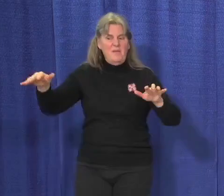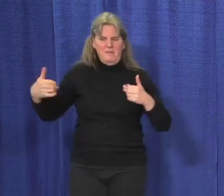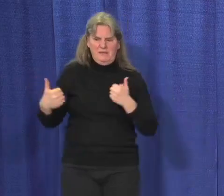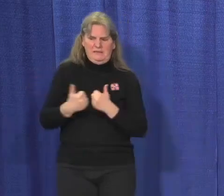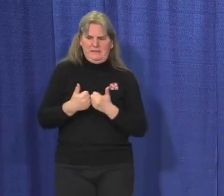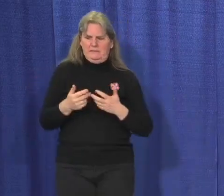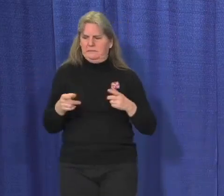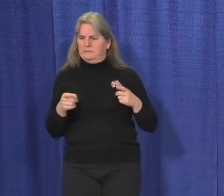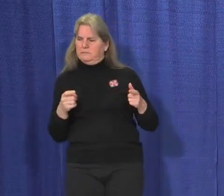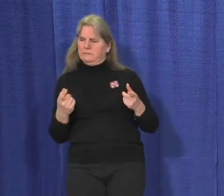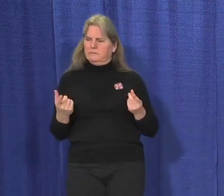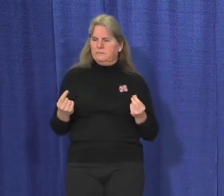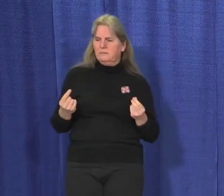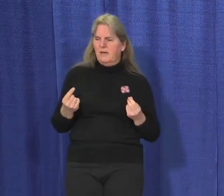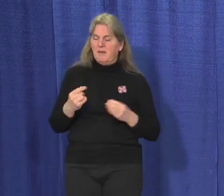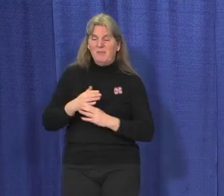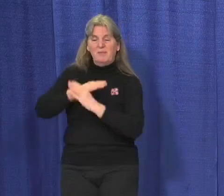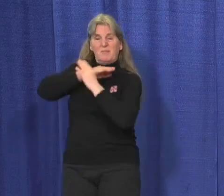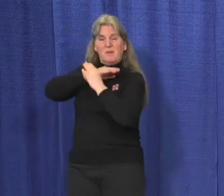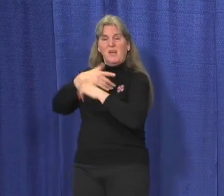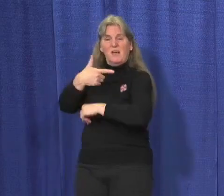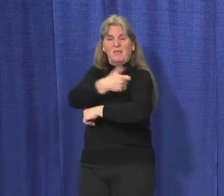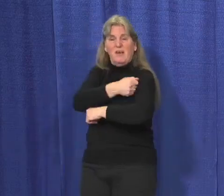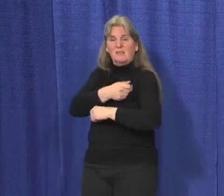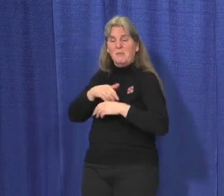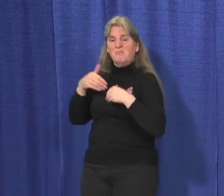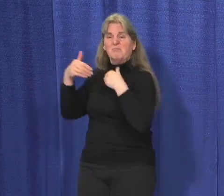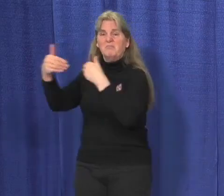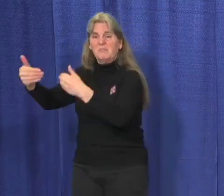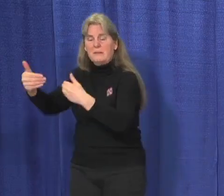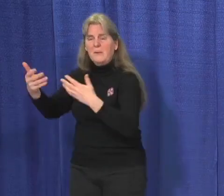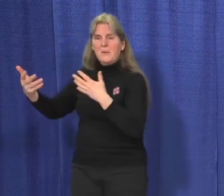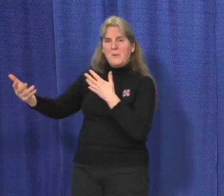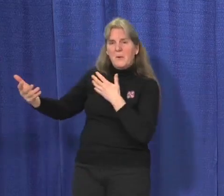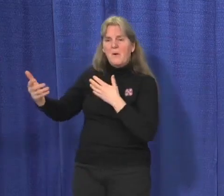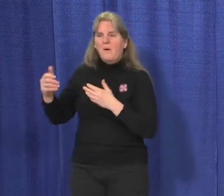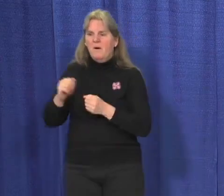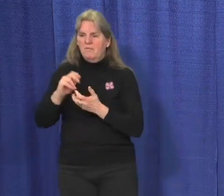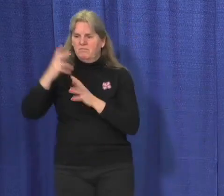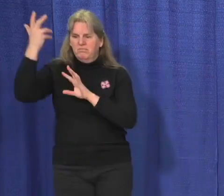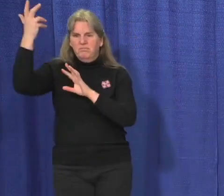spread and vaccine resistant variants and the potential for